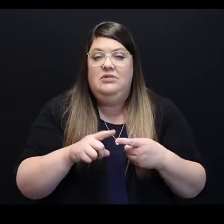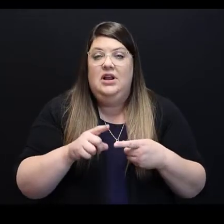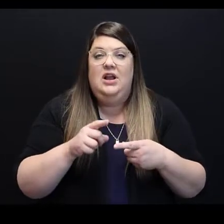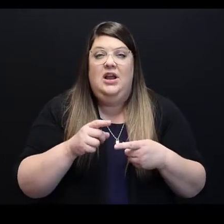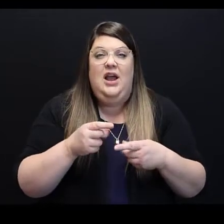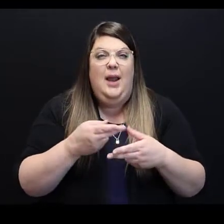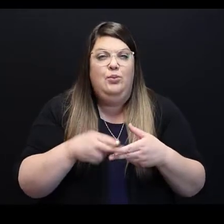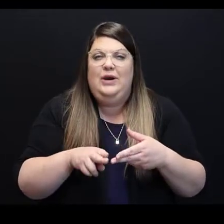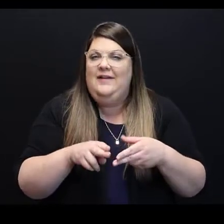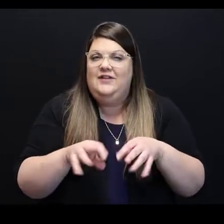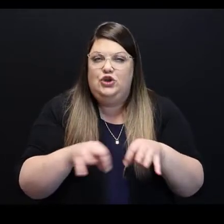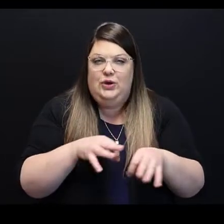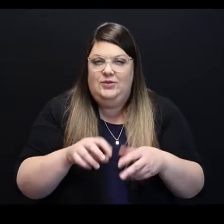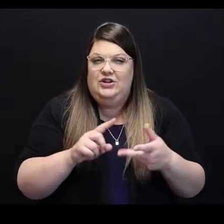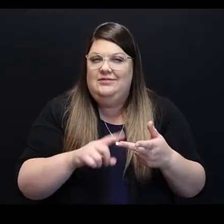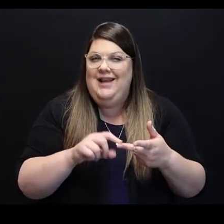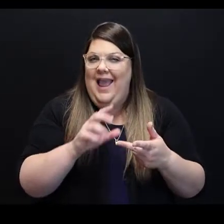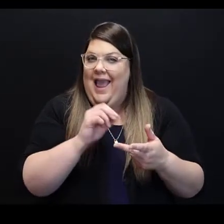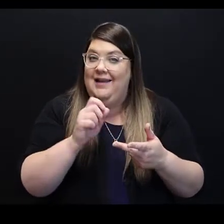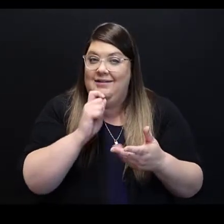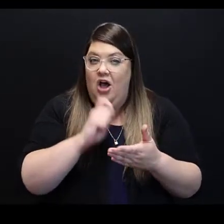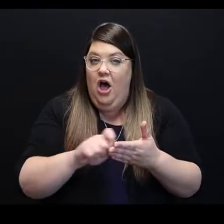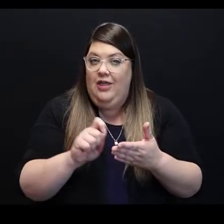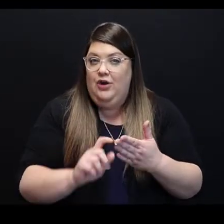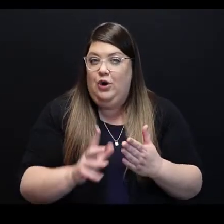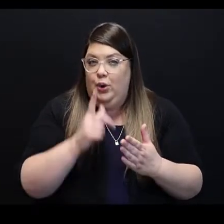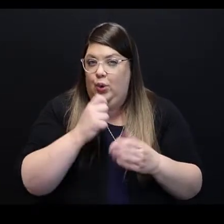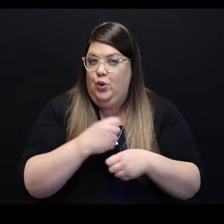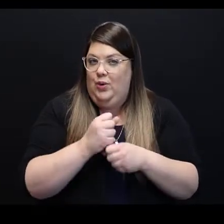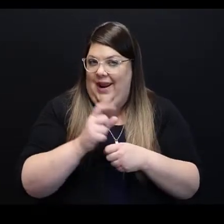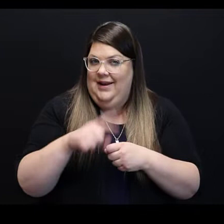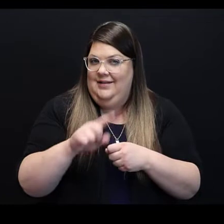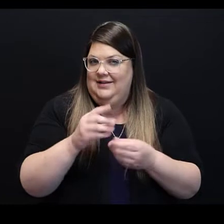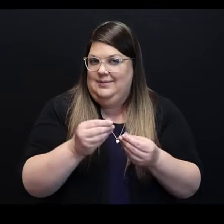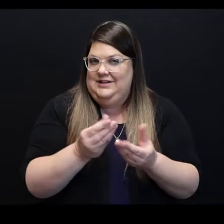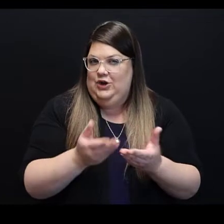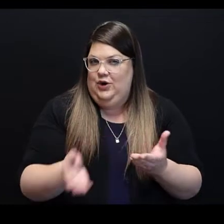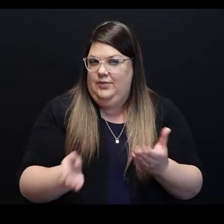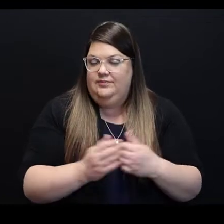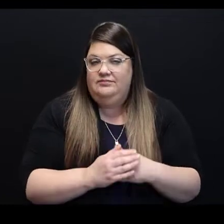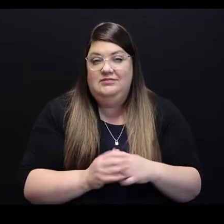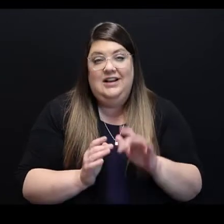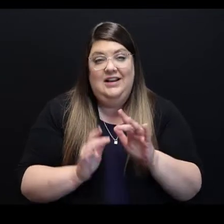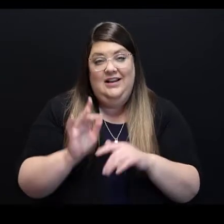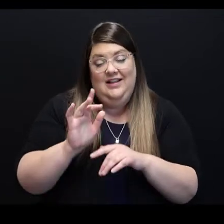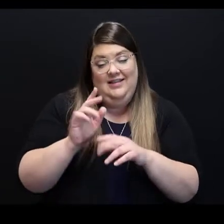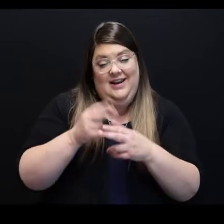and the author who created the material. Select the name of a material to go to another page